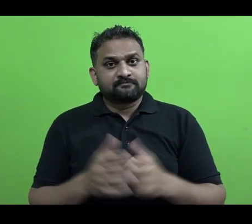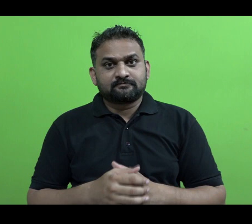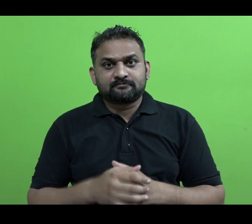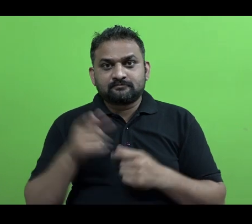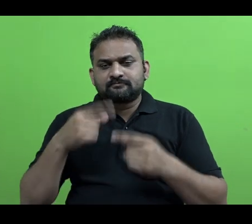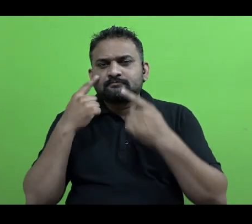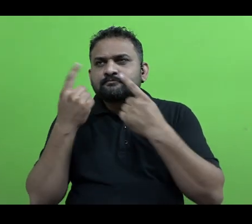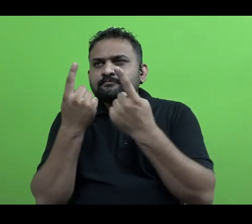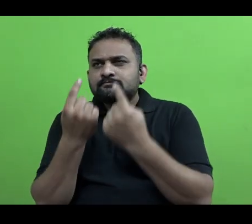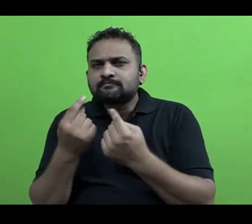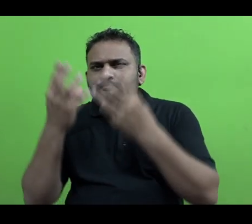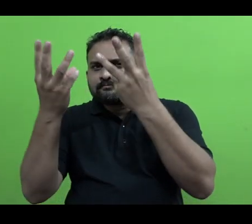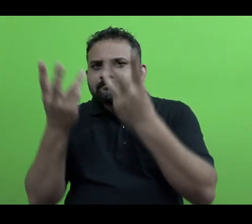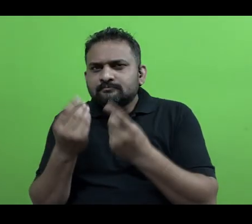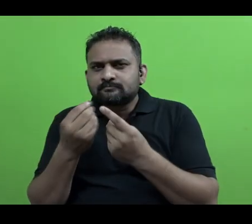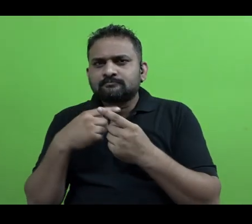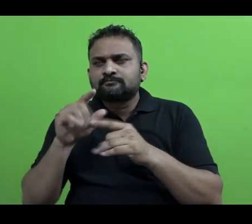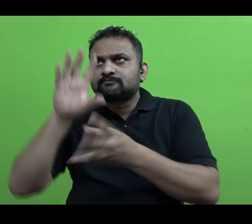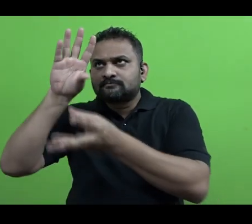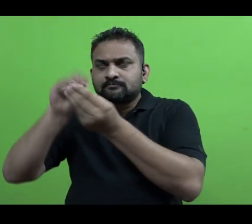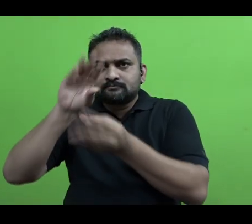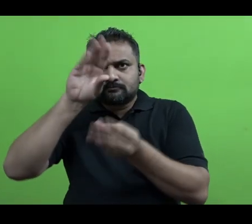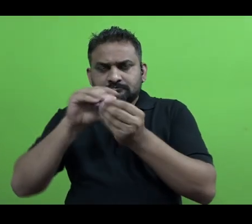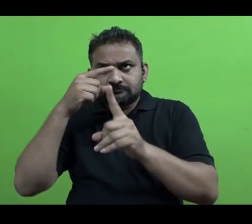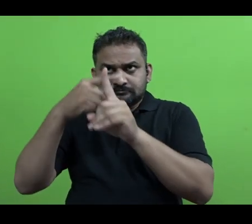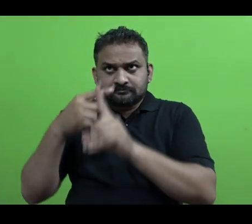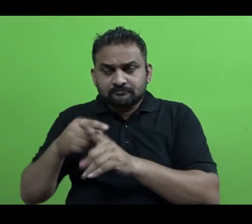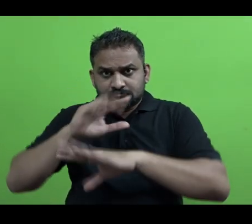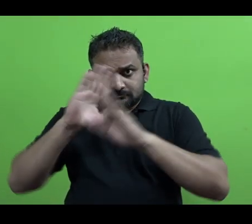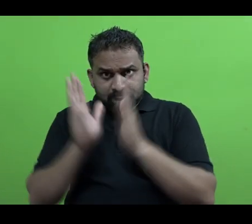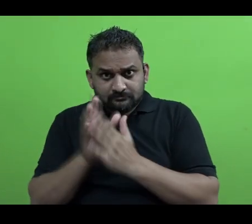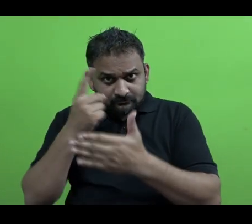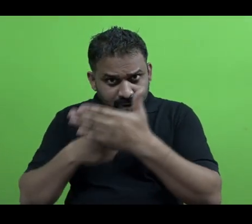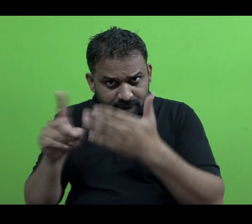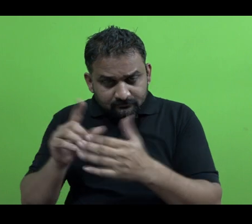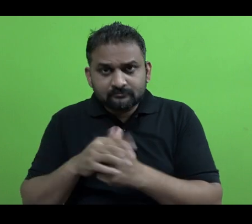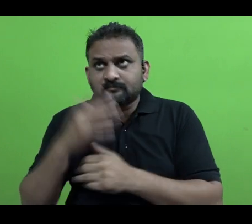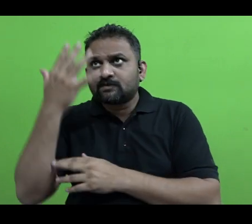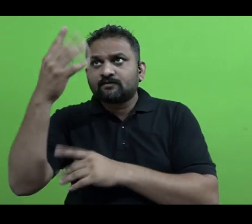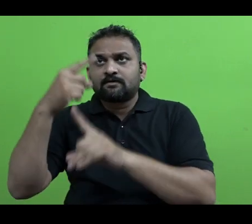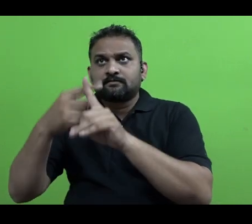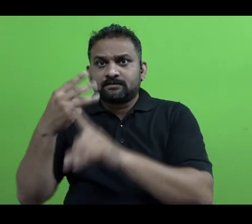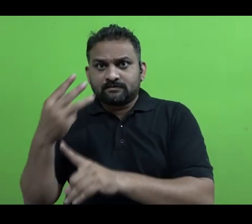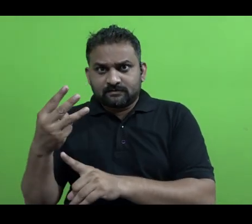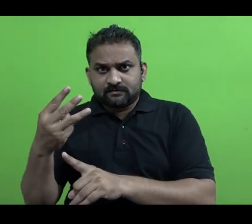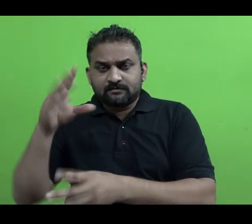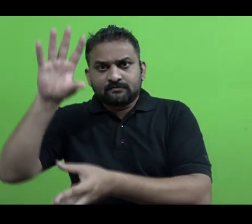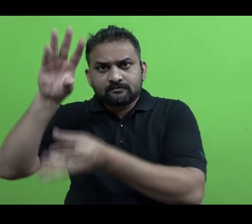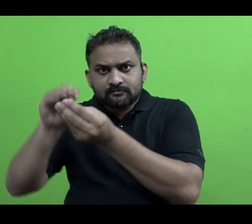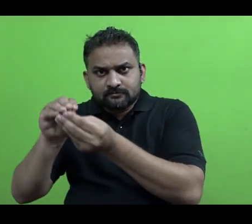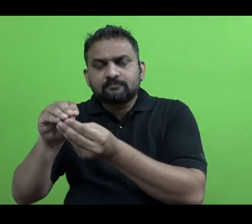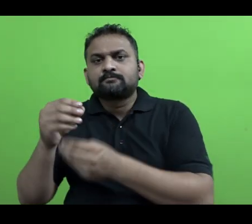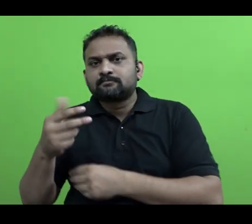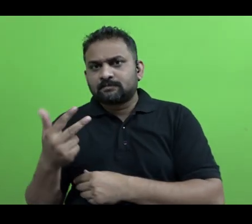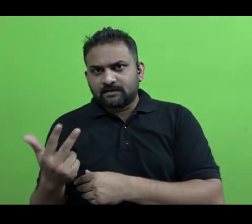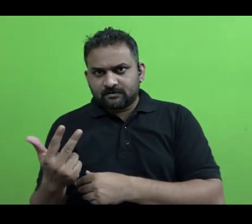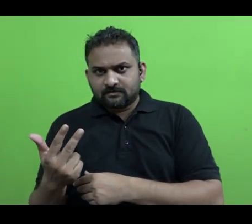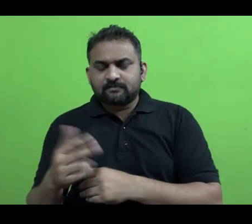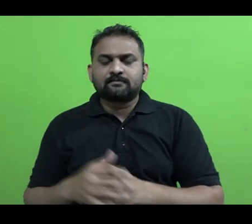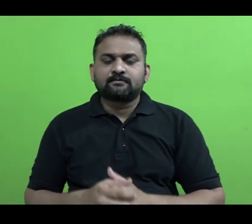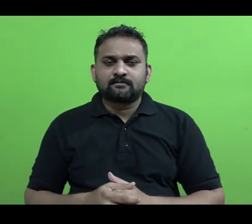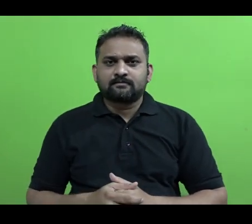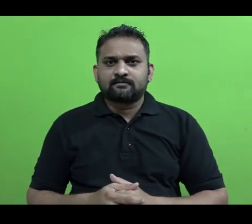So let's calculate and see if our additions are correct. Five plus three equals eight.